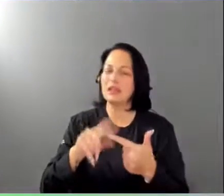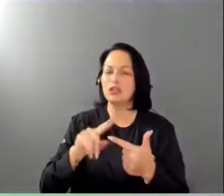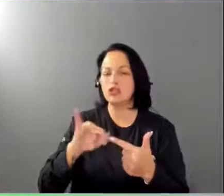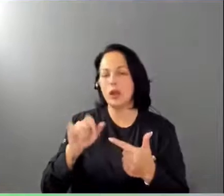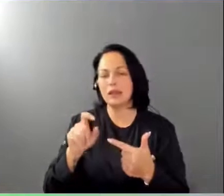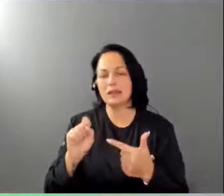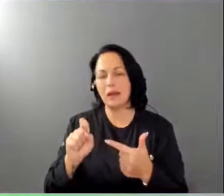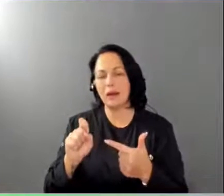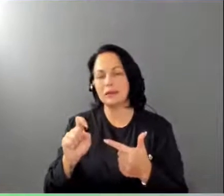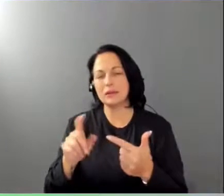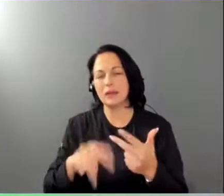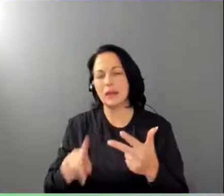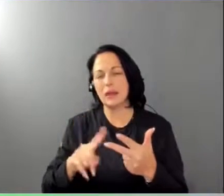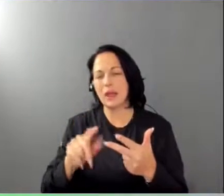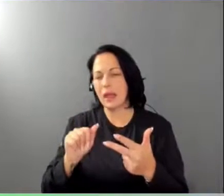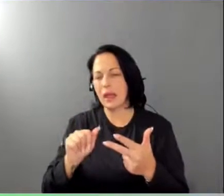but I think is the get her BRB's lent rules, it's one of